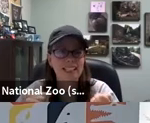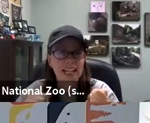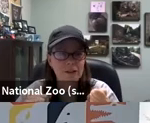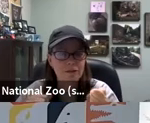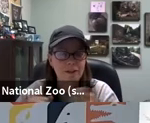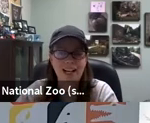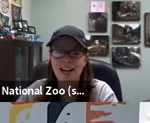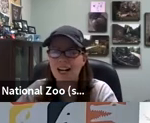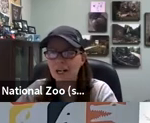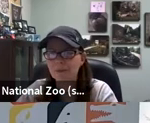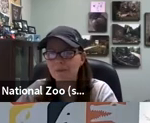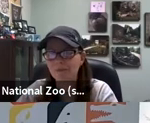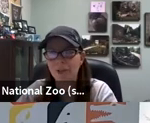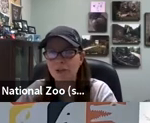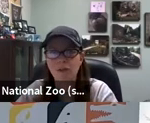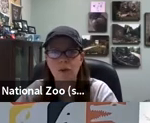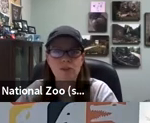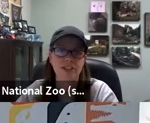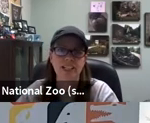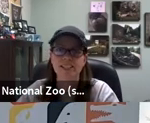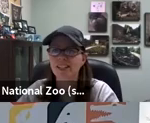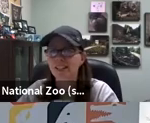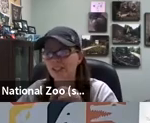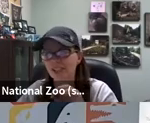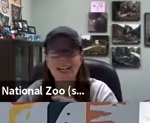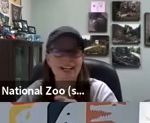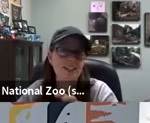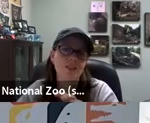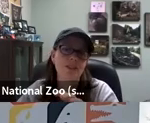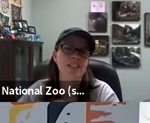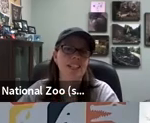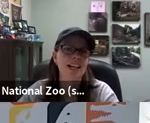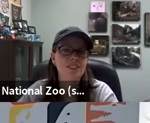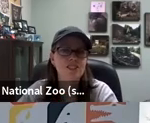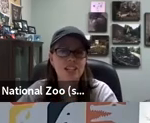life. Those folks, they're going to study